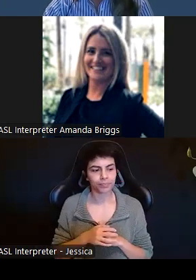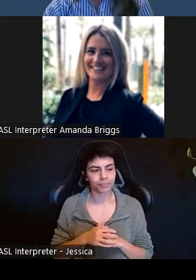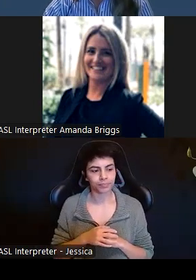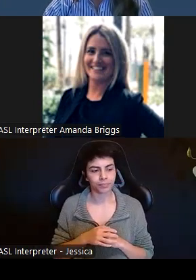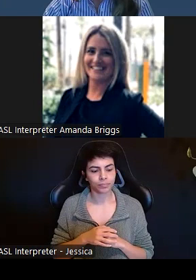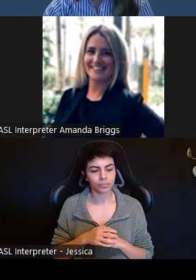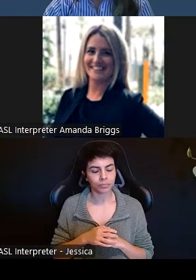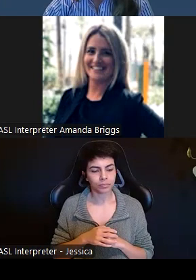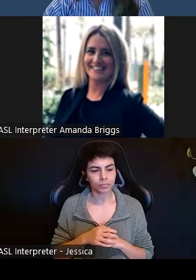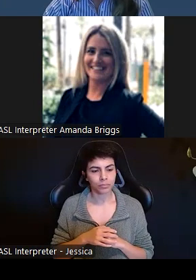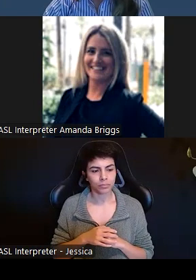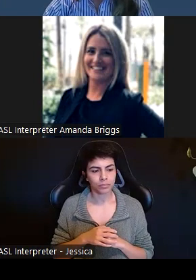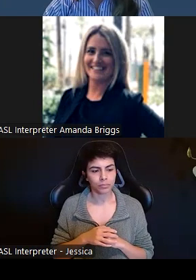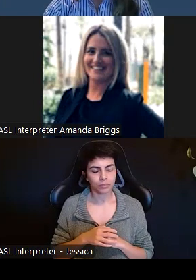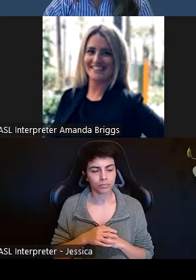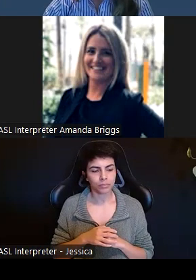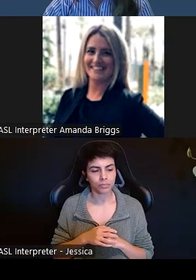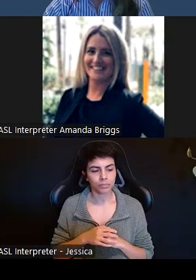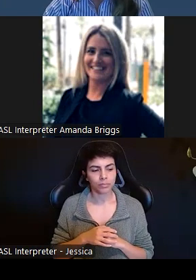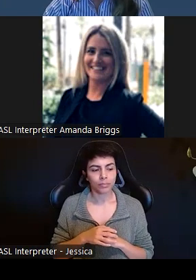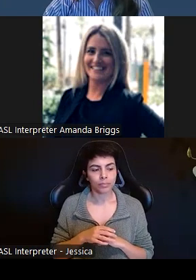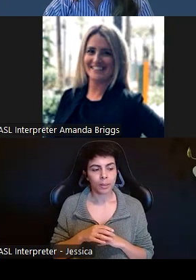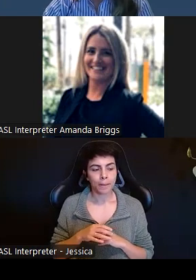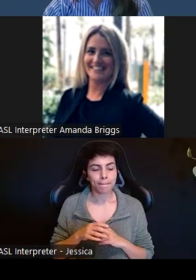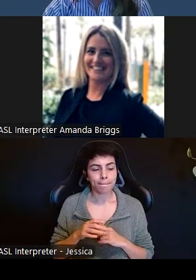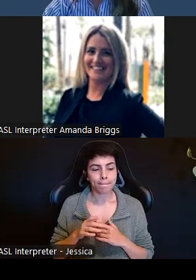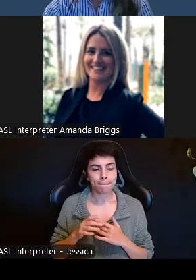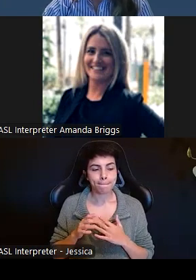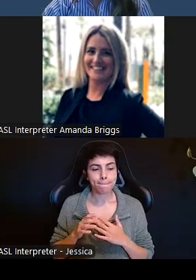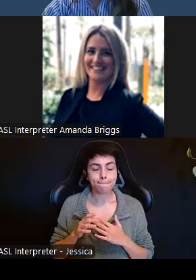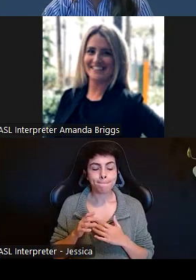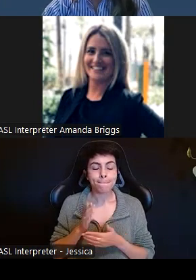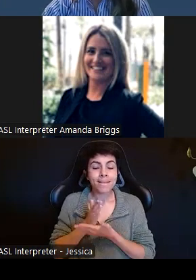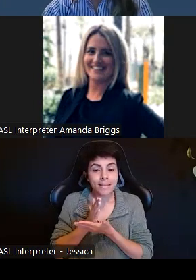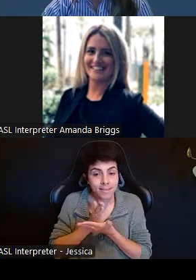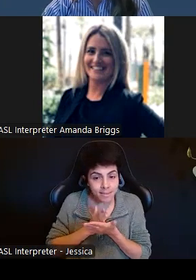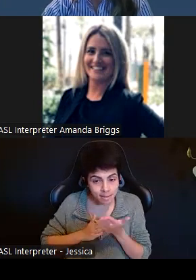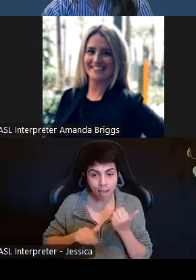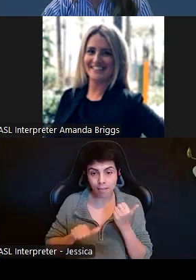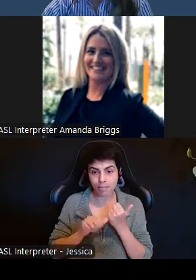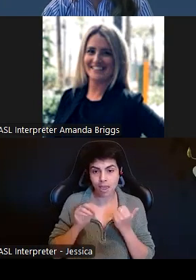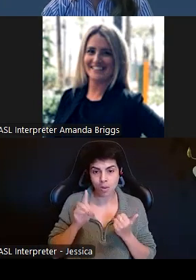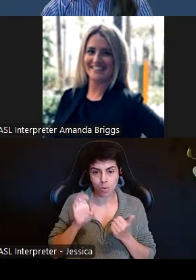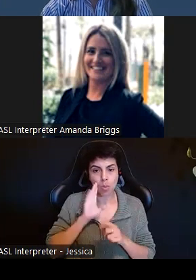So, because there are only certain aid codes that will be impacted by a lot of these changes,